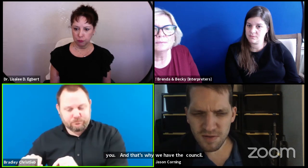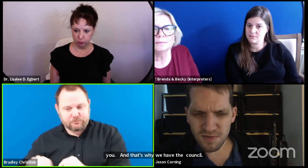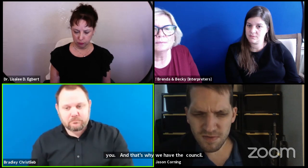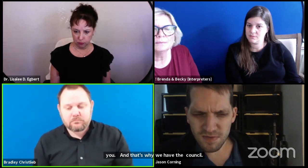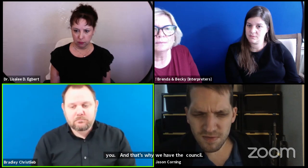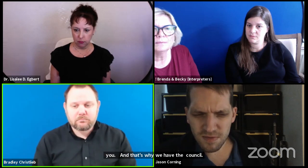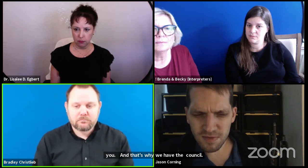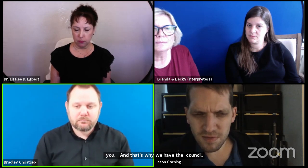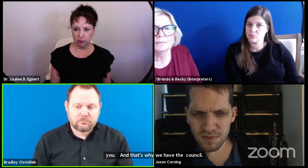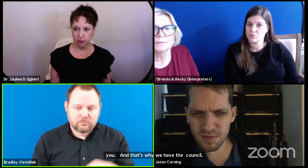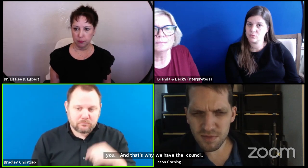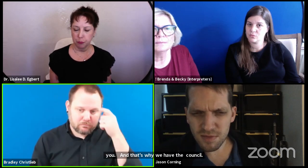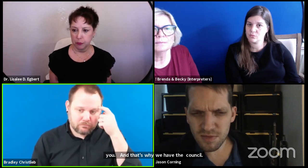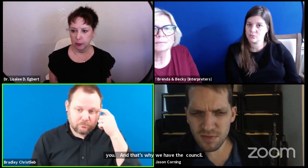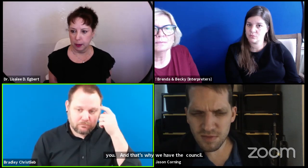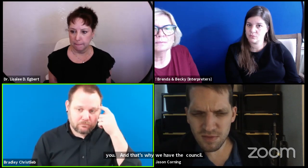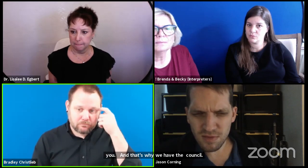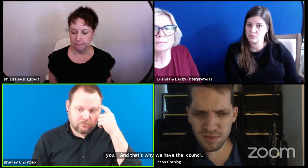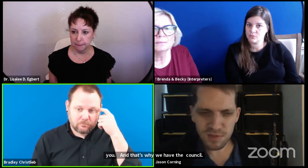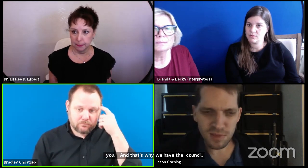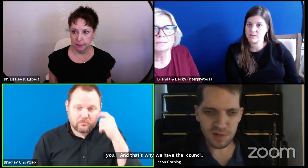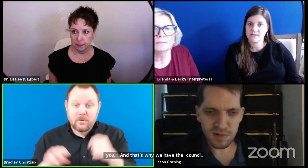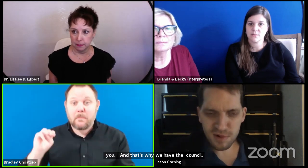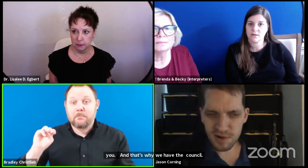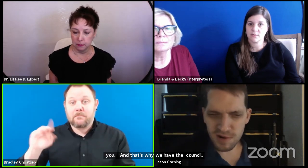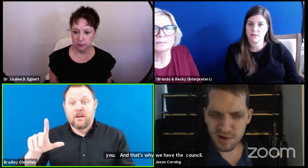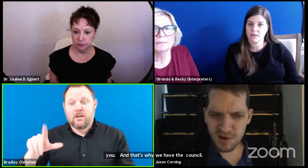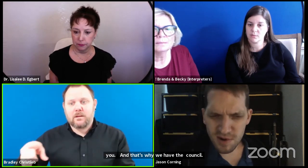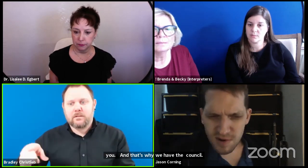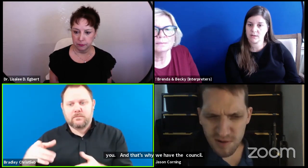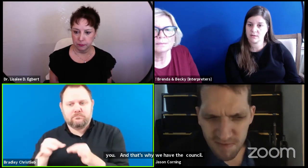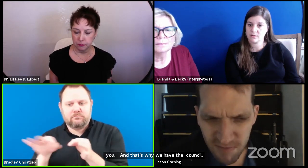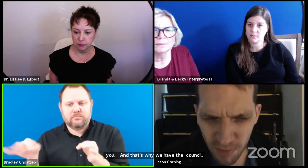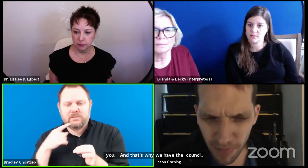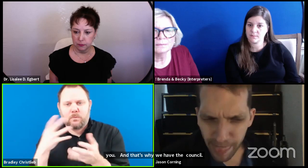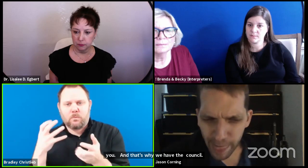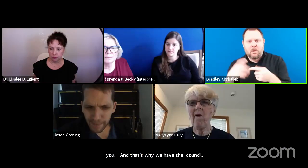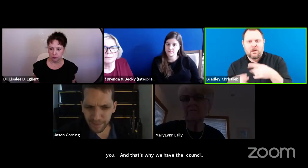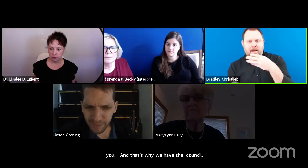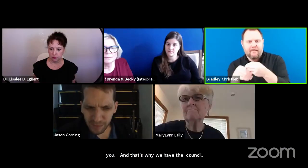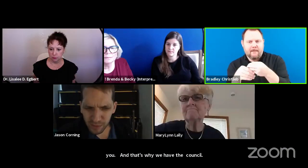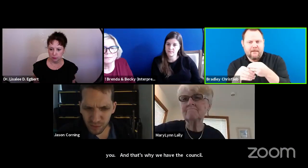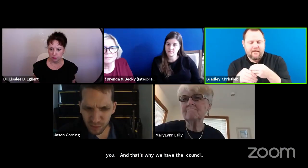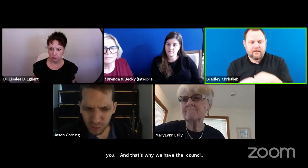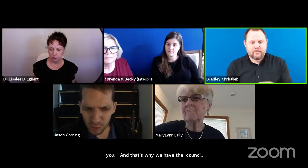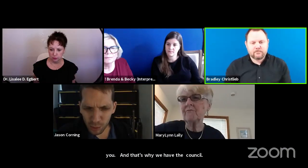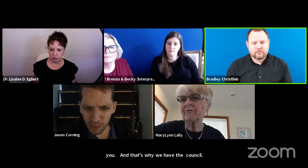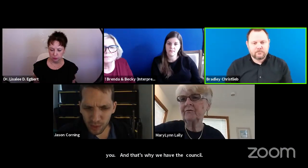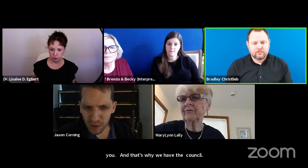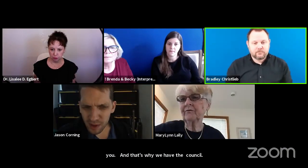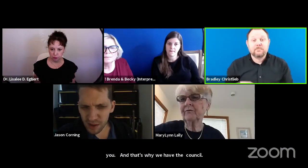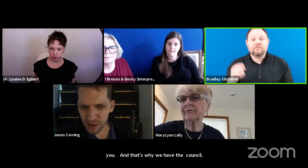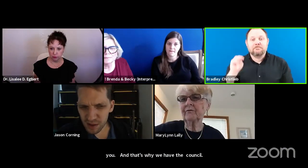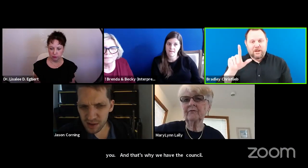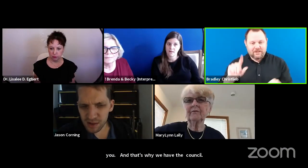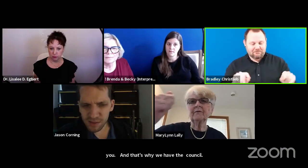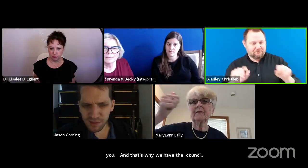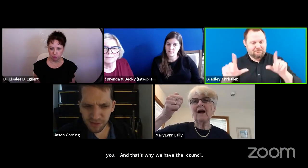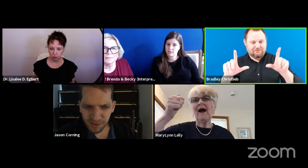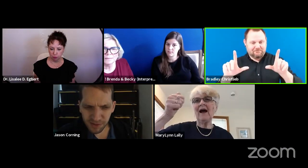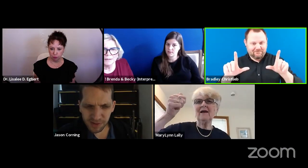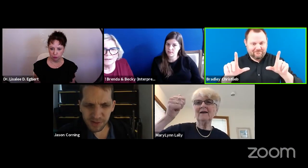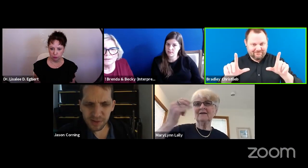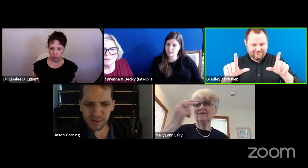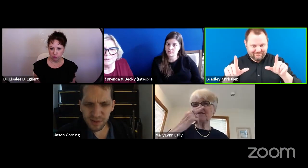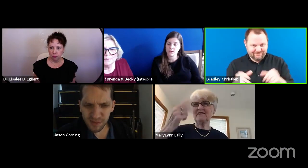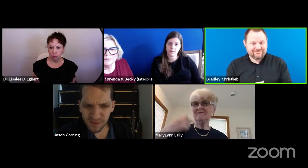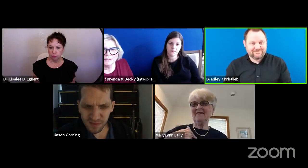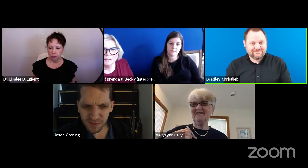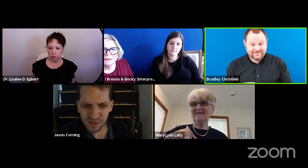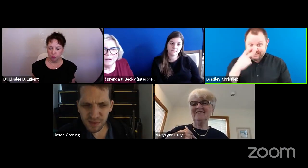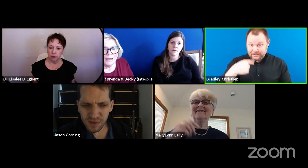Okay.